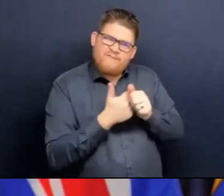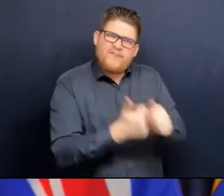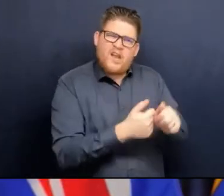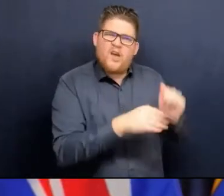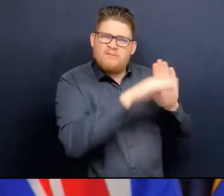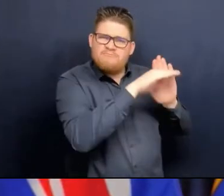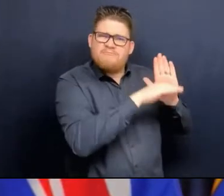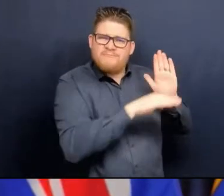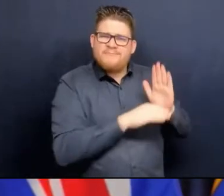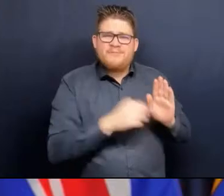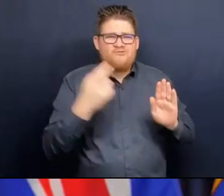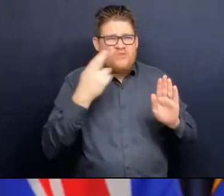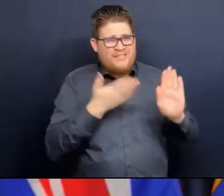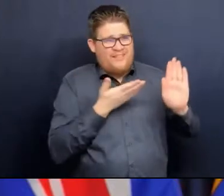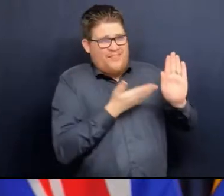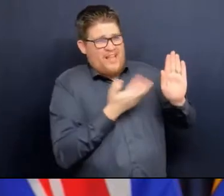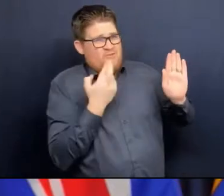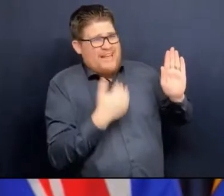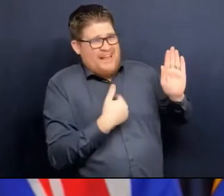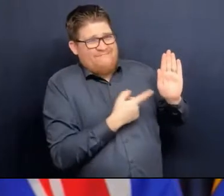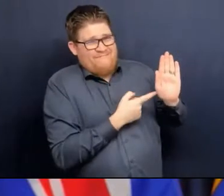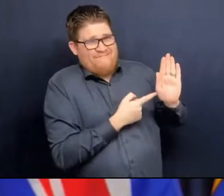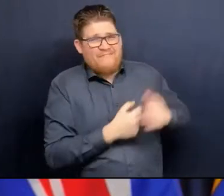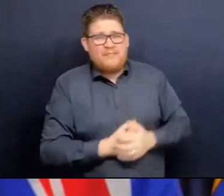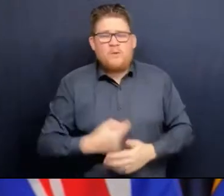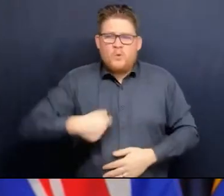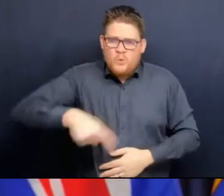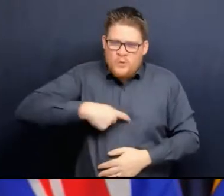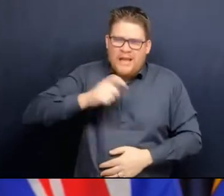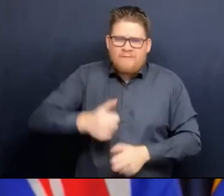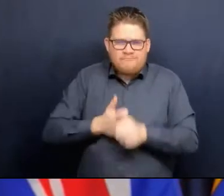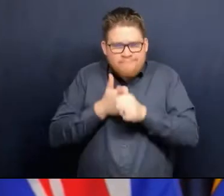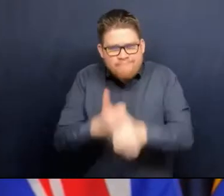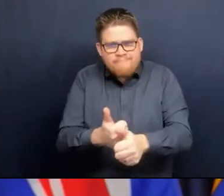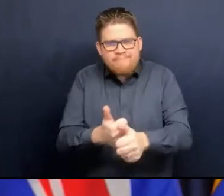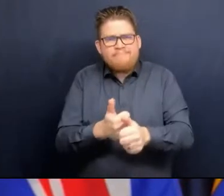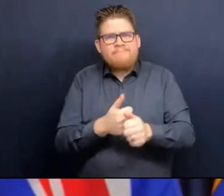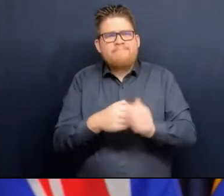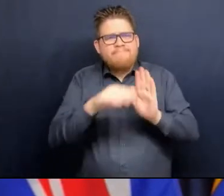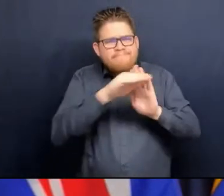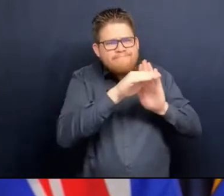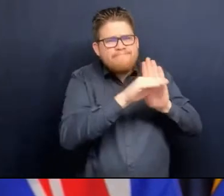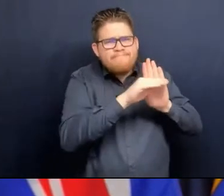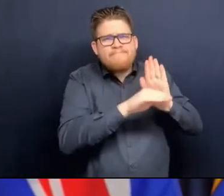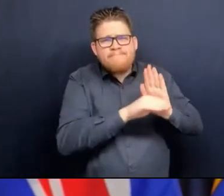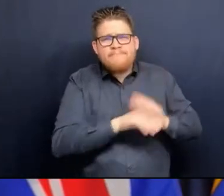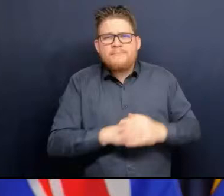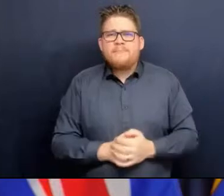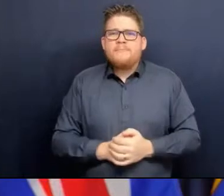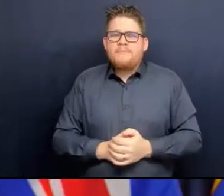rules and in place for good reason and people need to follow and support those rules. And